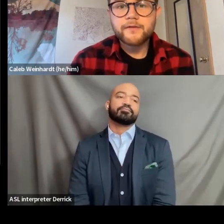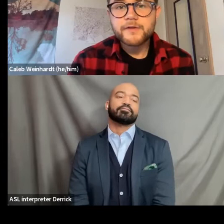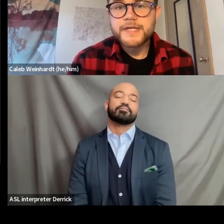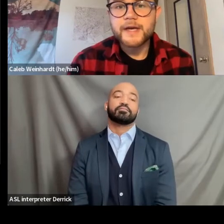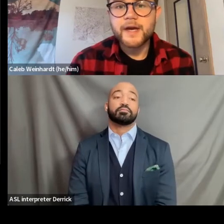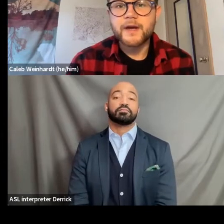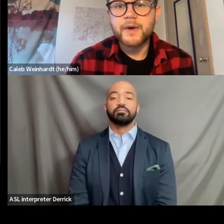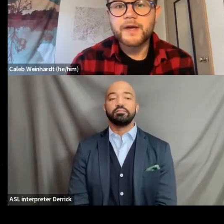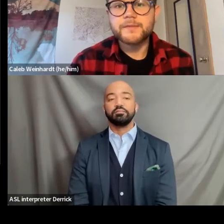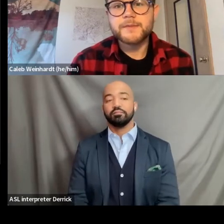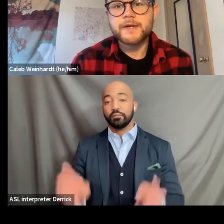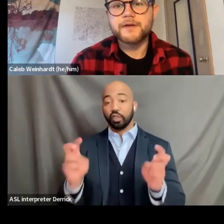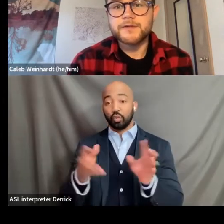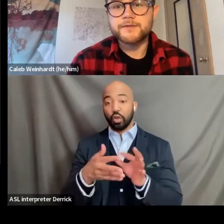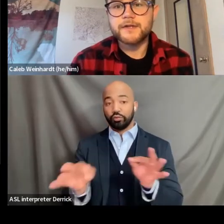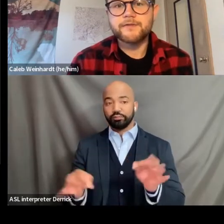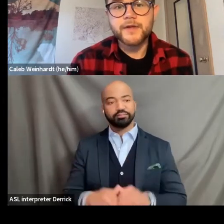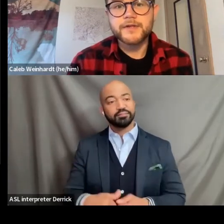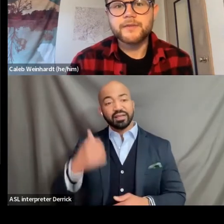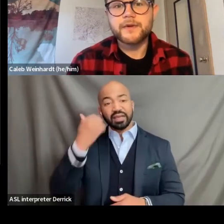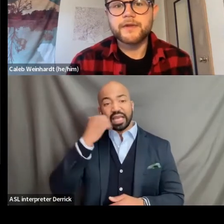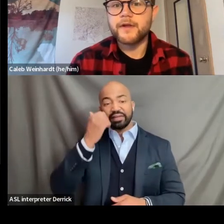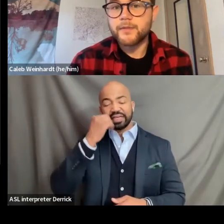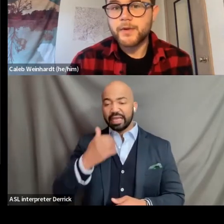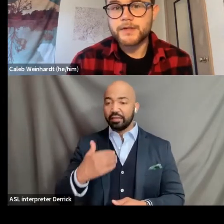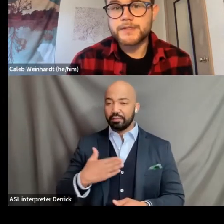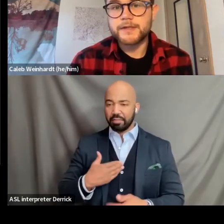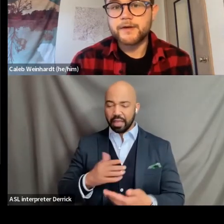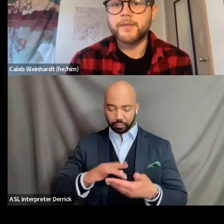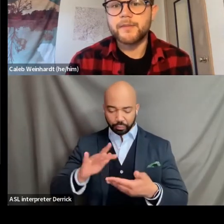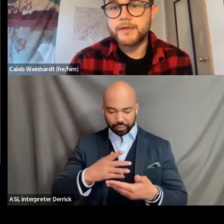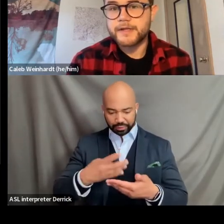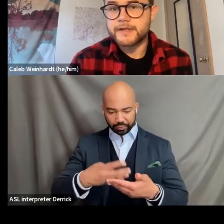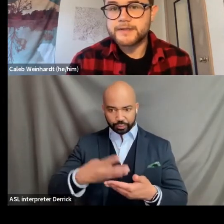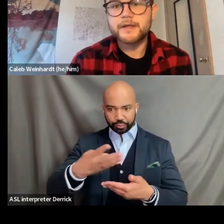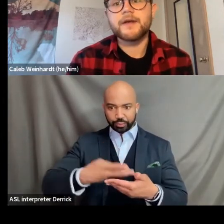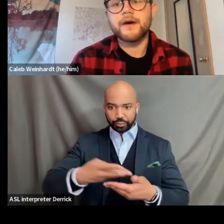"Every day, I wake up to my newsfeed flooded "with another person killed by police,